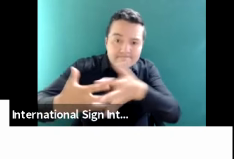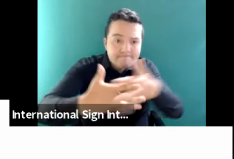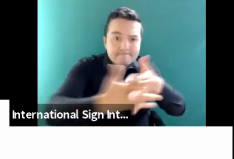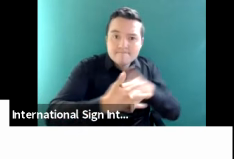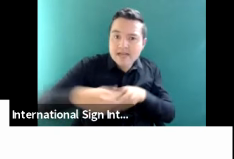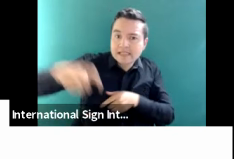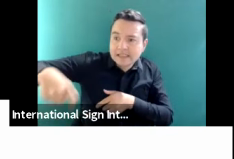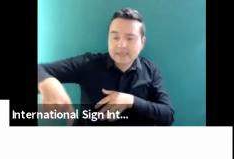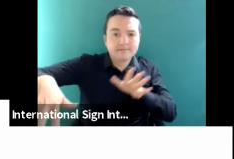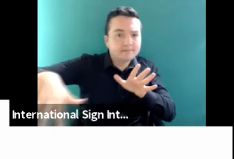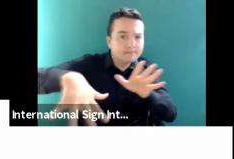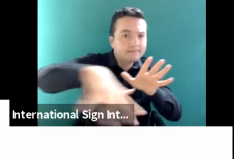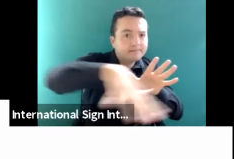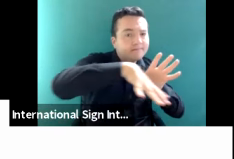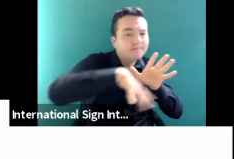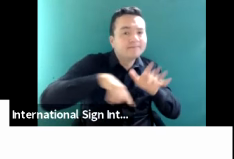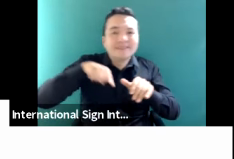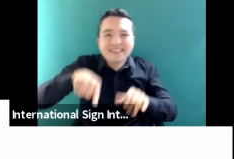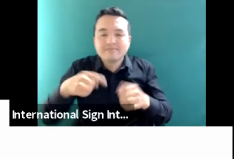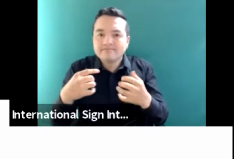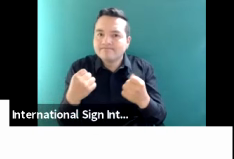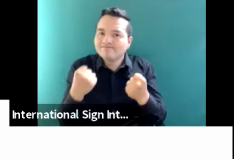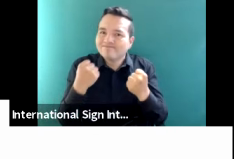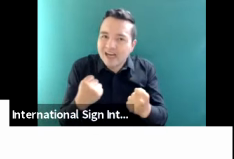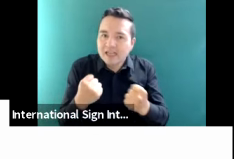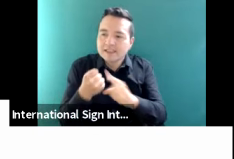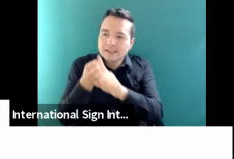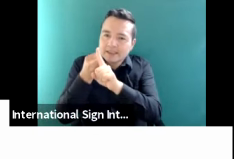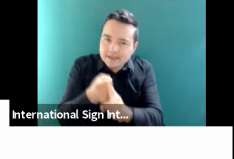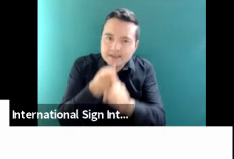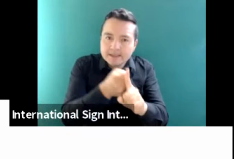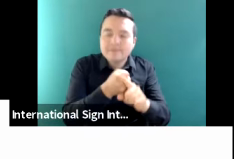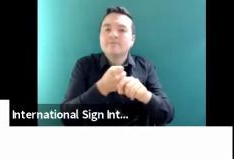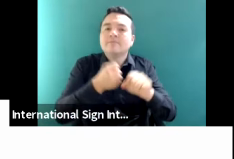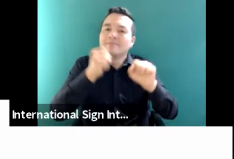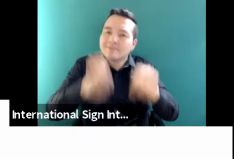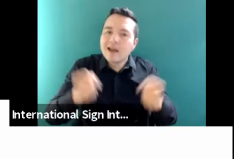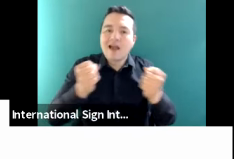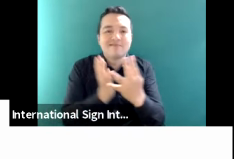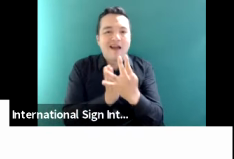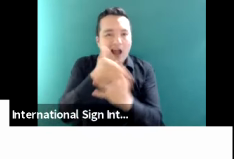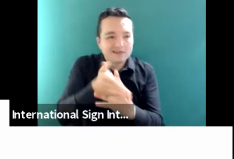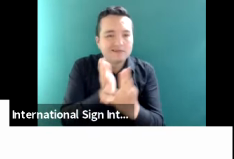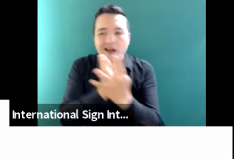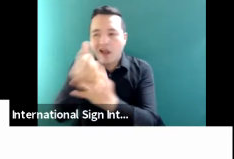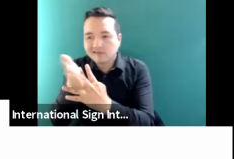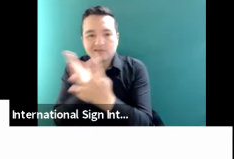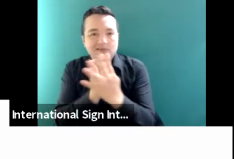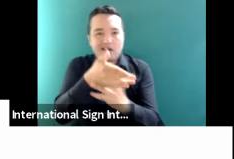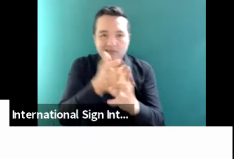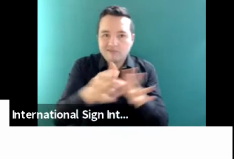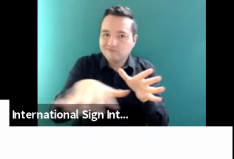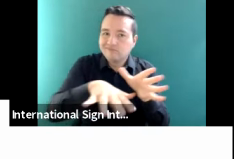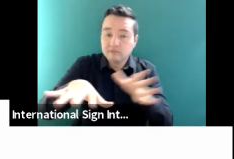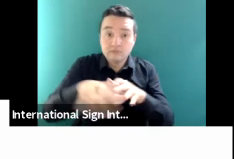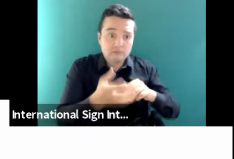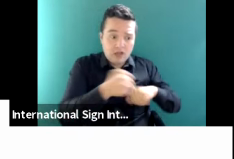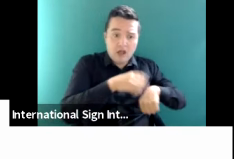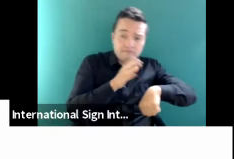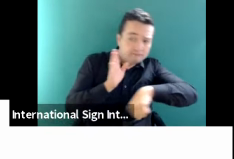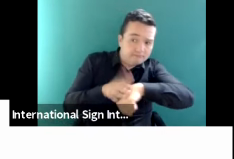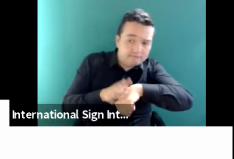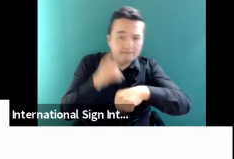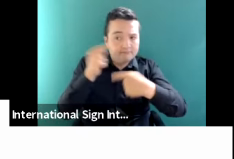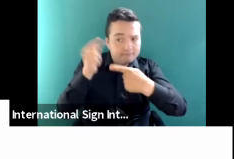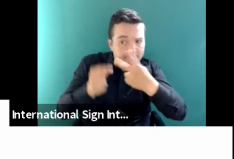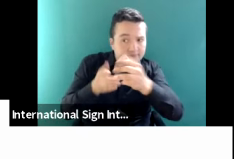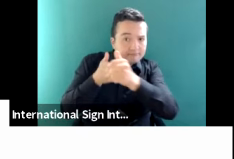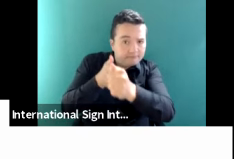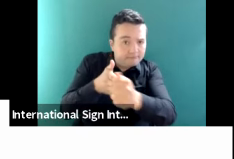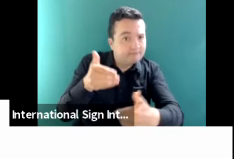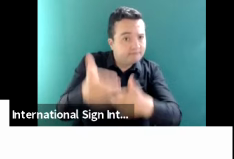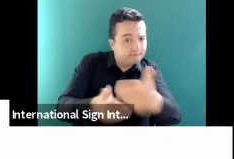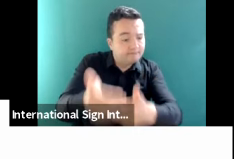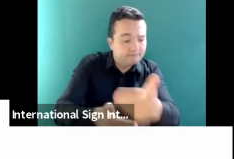There's also a very small progress of the number of countries that have the definition of reasonable accommodation.